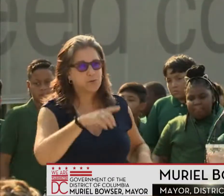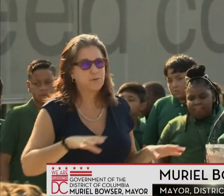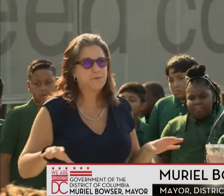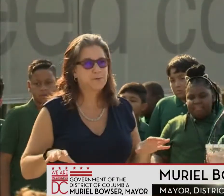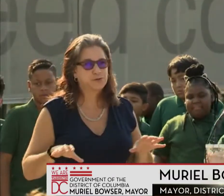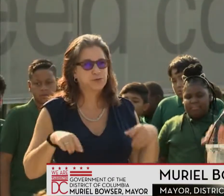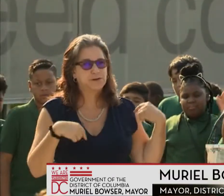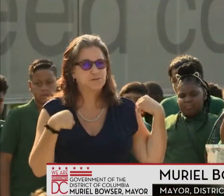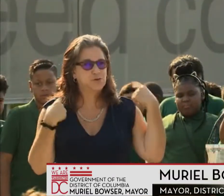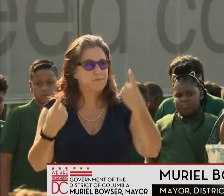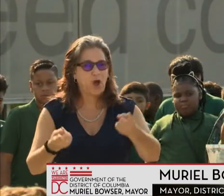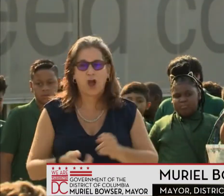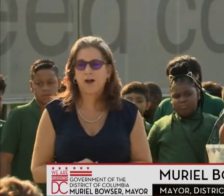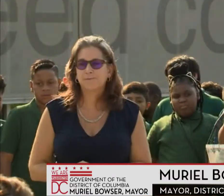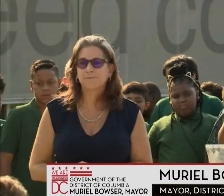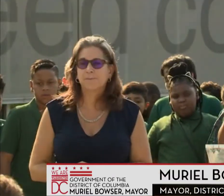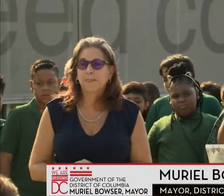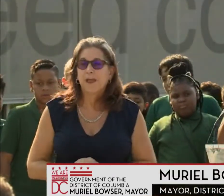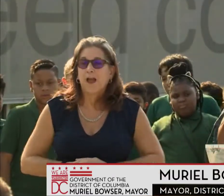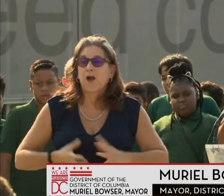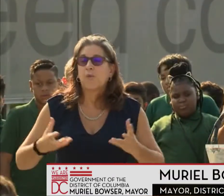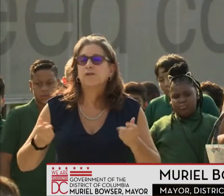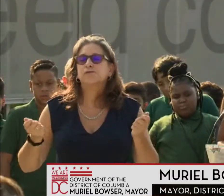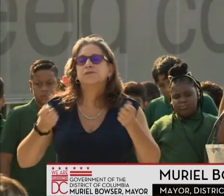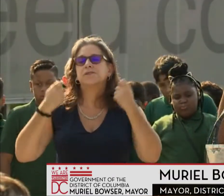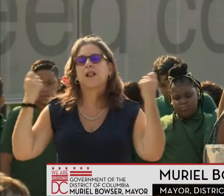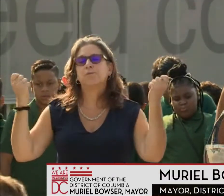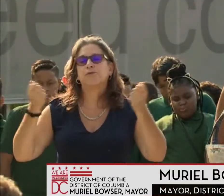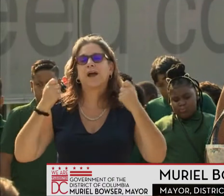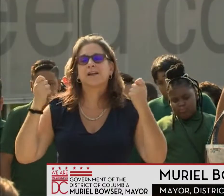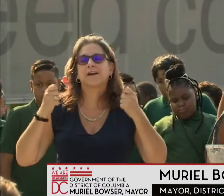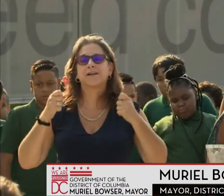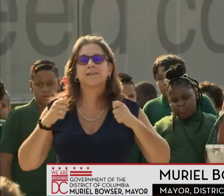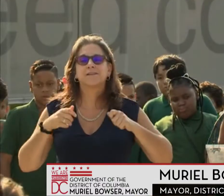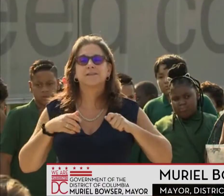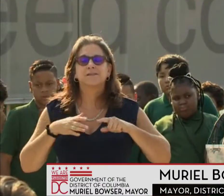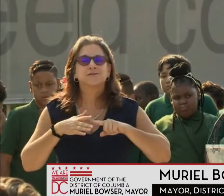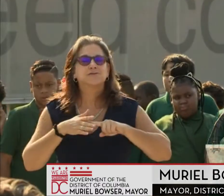here to help celebrate the start of a new school year and there is much to